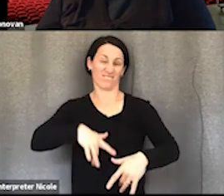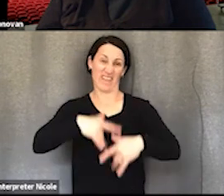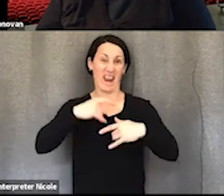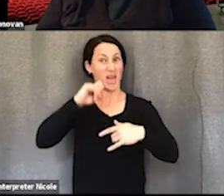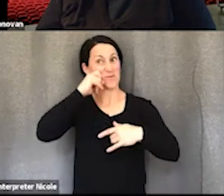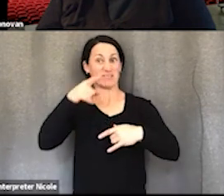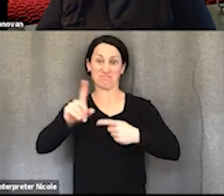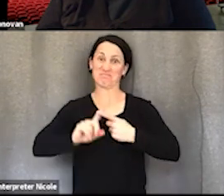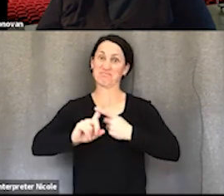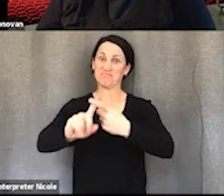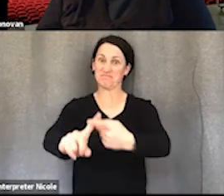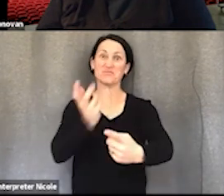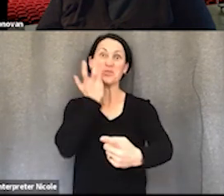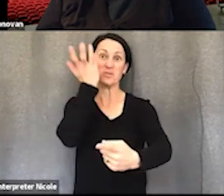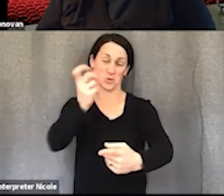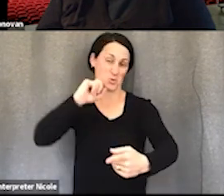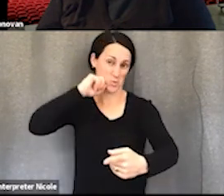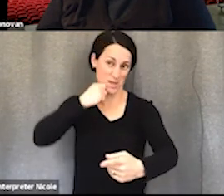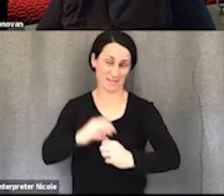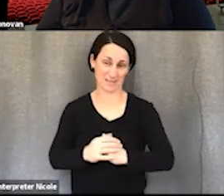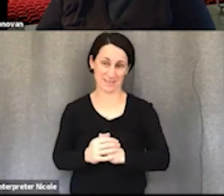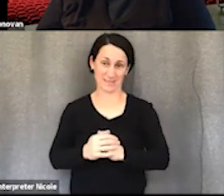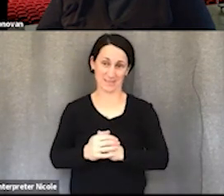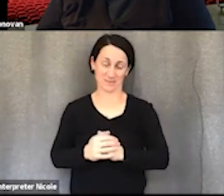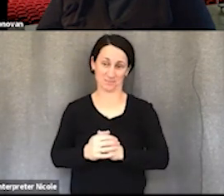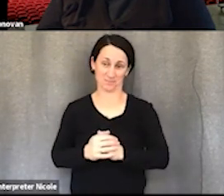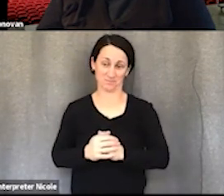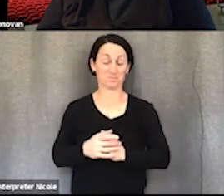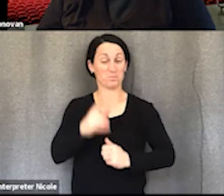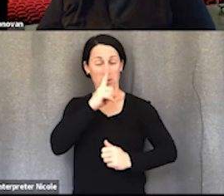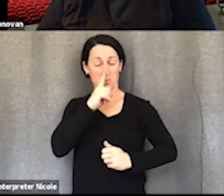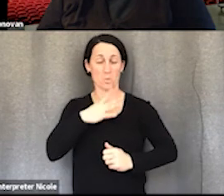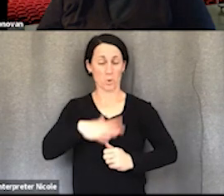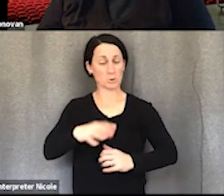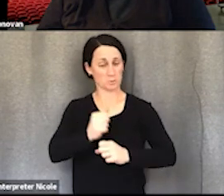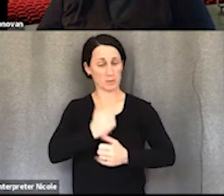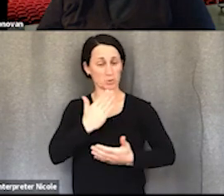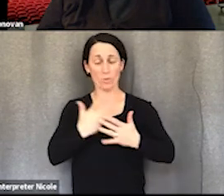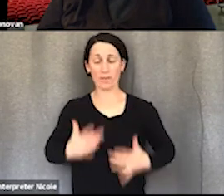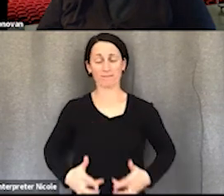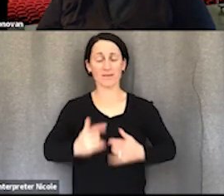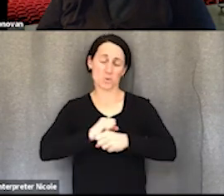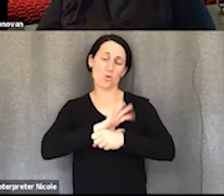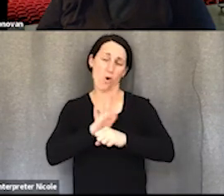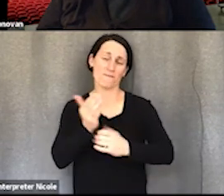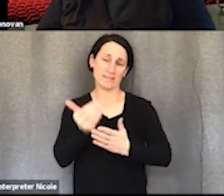future. I think that evidence and people feeling COVID safe when they are in spaces is going to be a critical thing going forward.